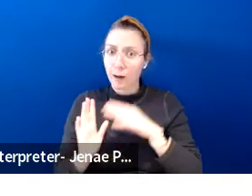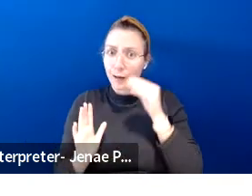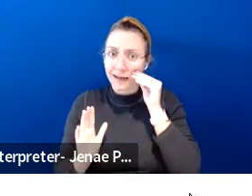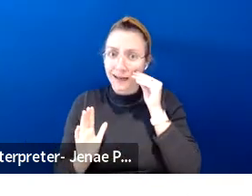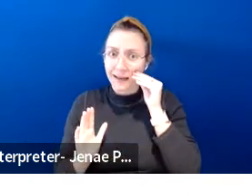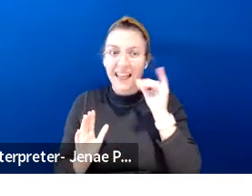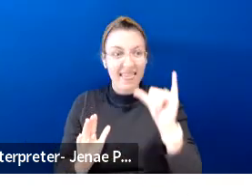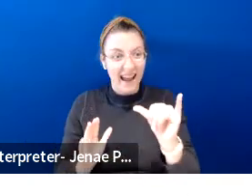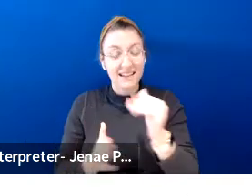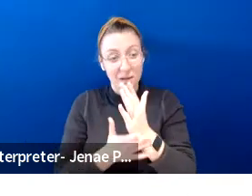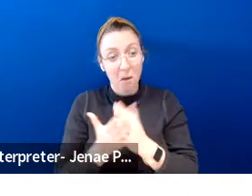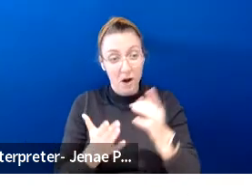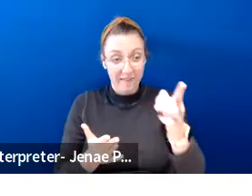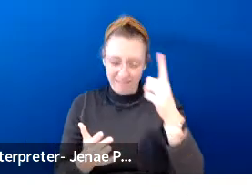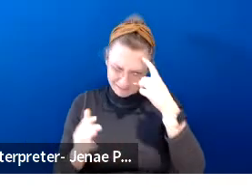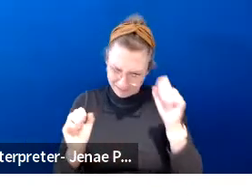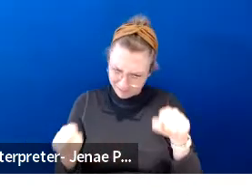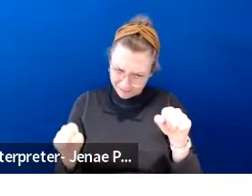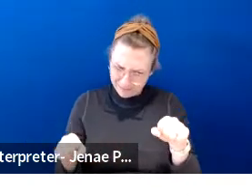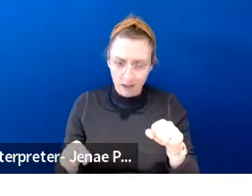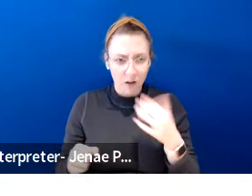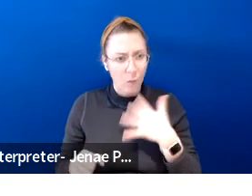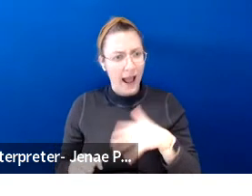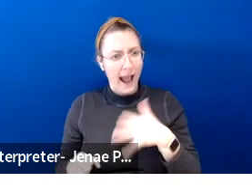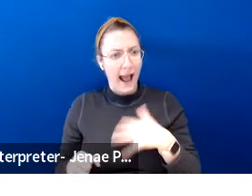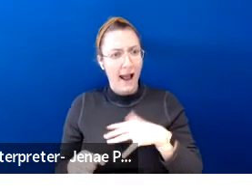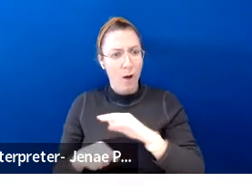It's recognizing, wow, this this pandemic has really taken